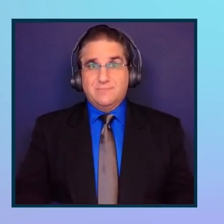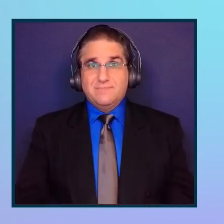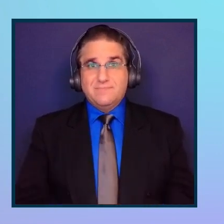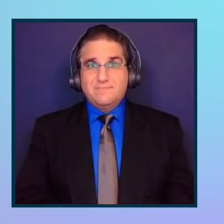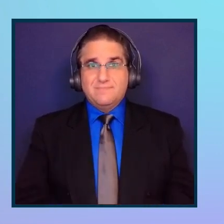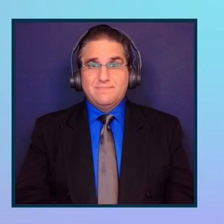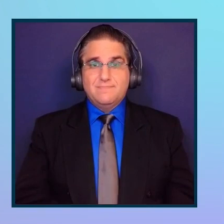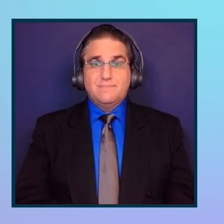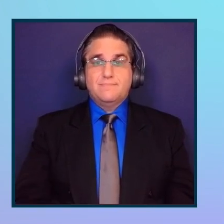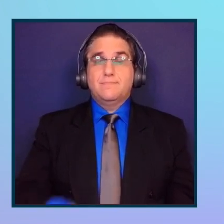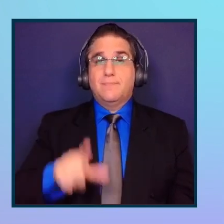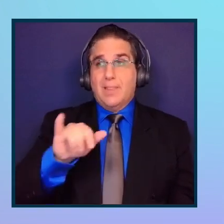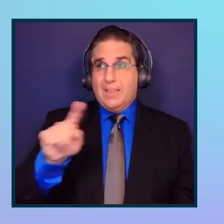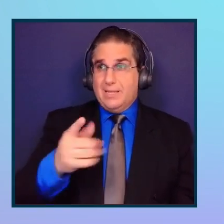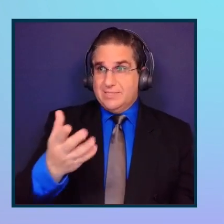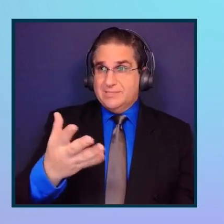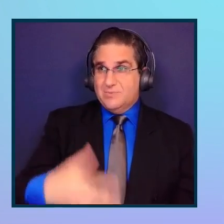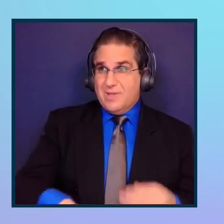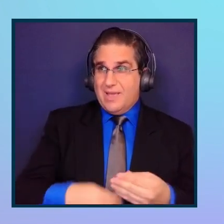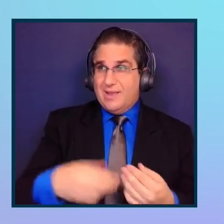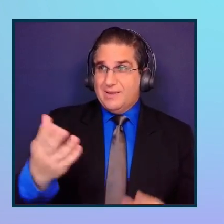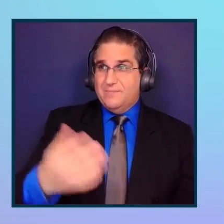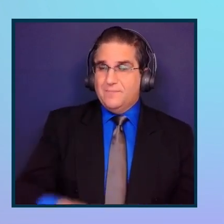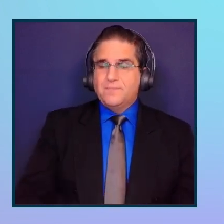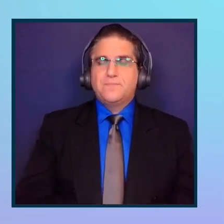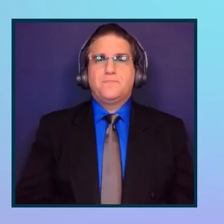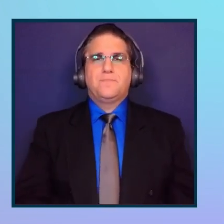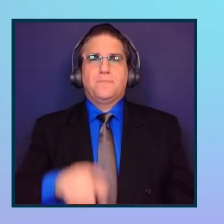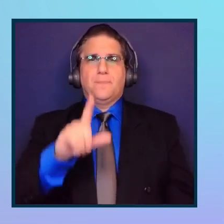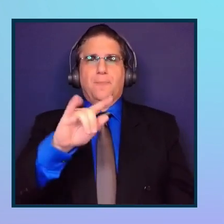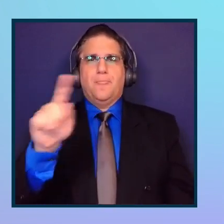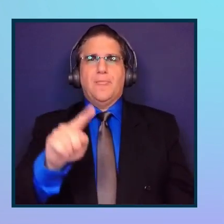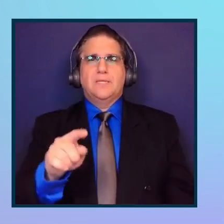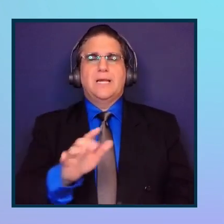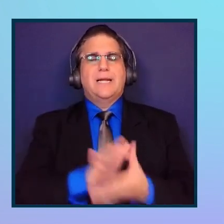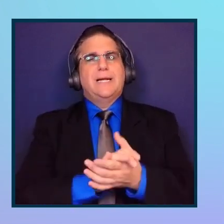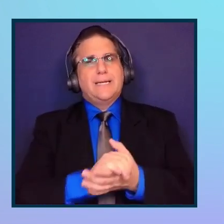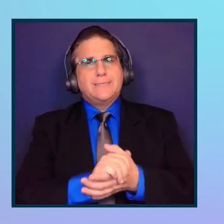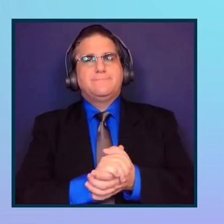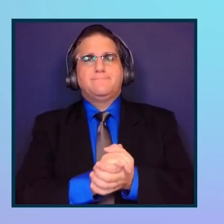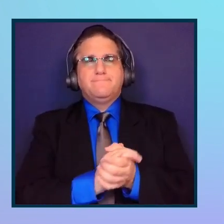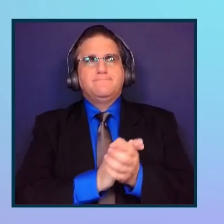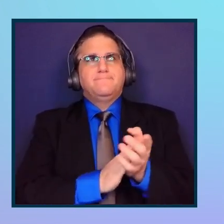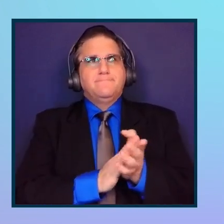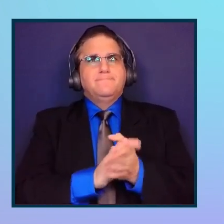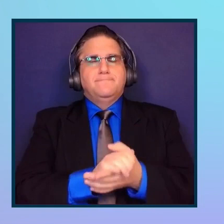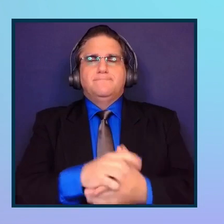Okay so, you know, I think a lot of what I think about is what does a phrase